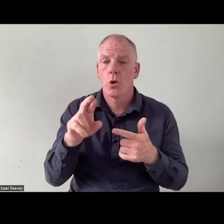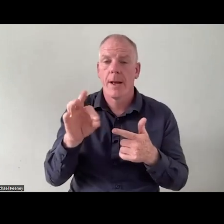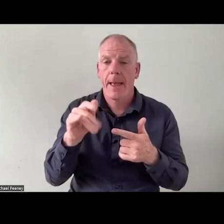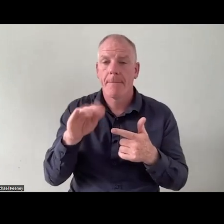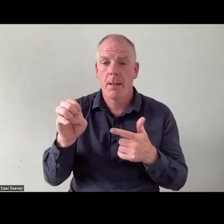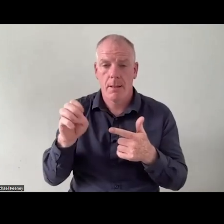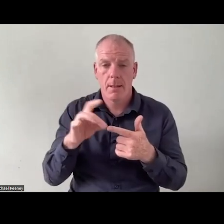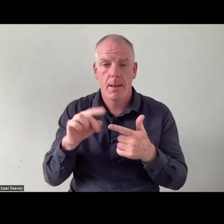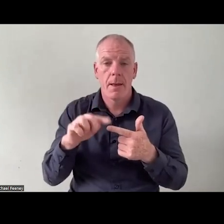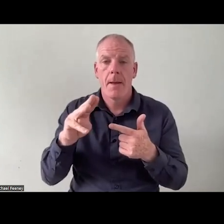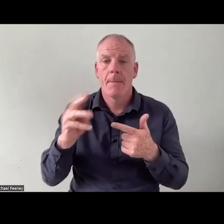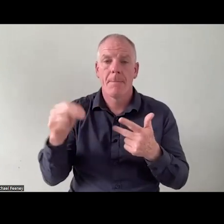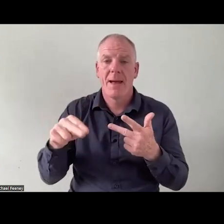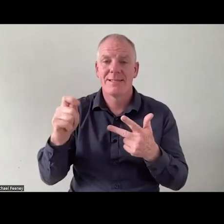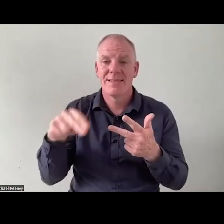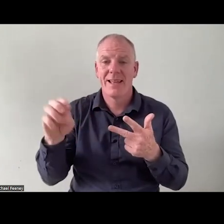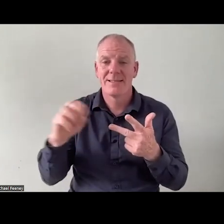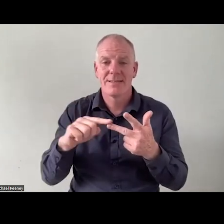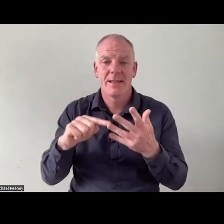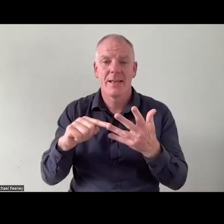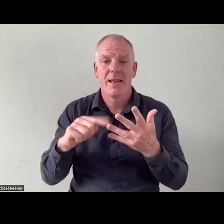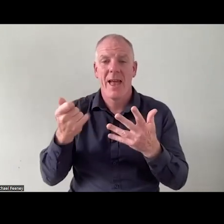Pantene, Ariel, Lenor.